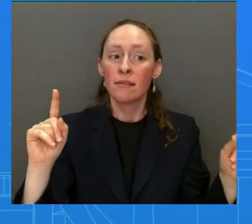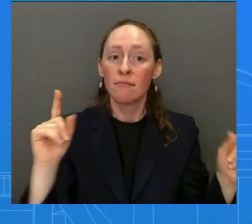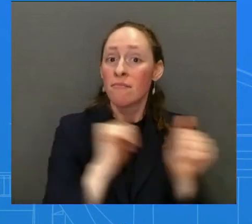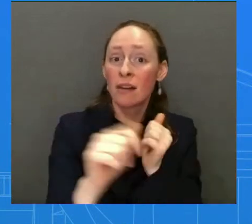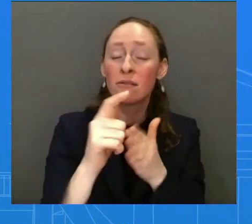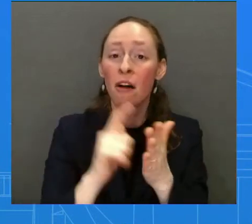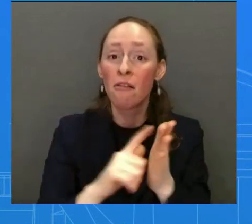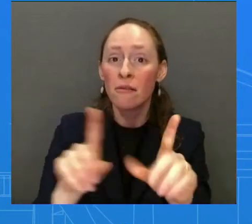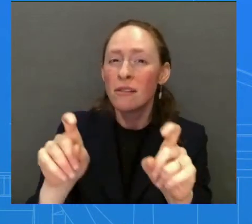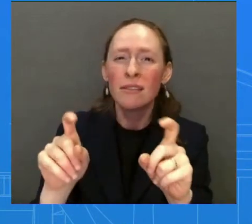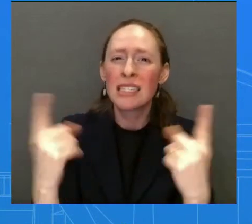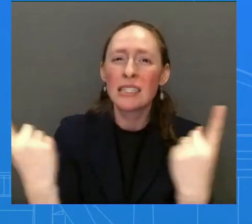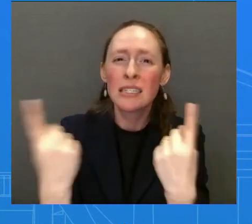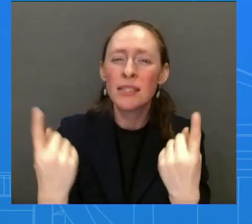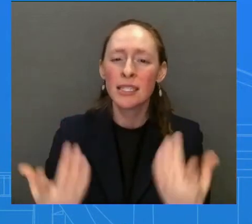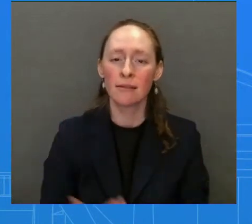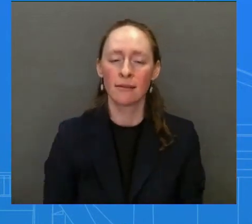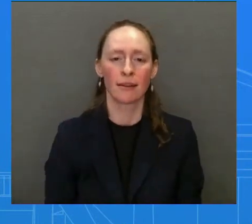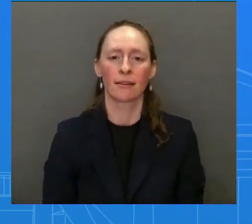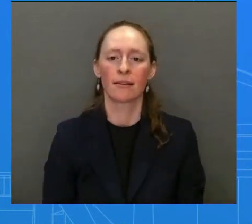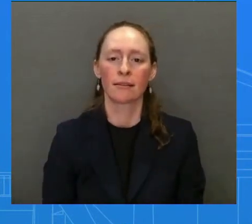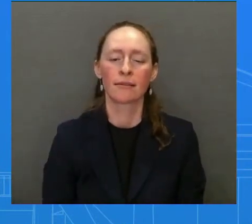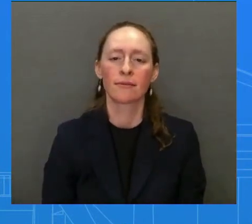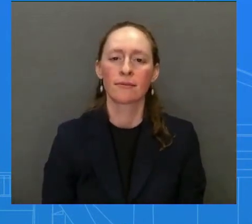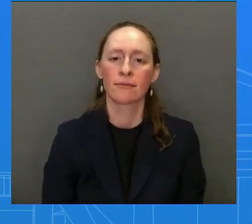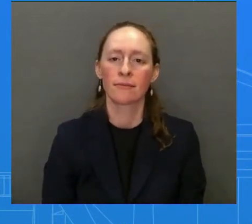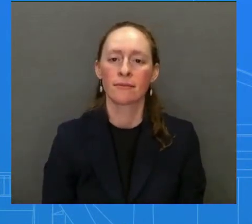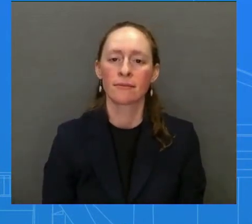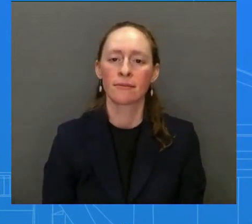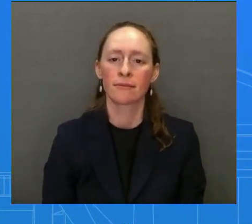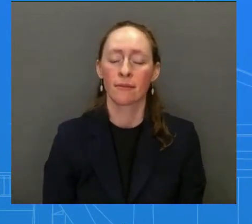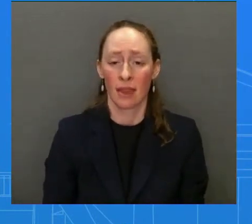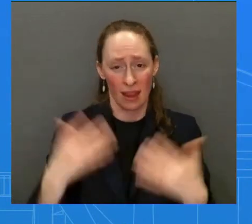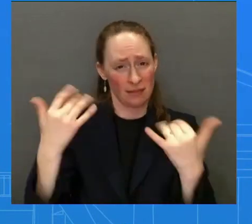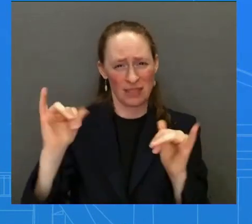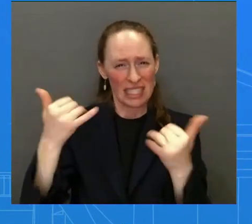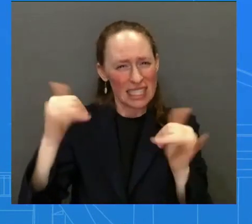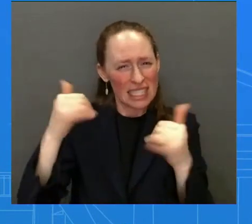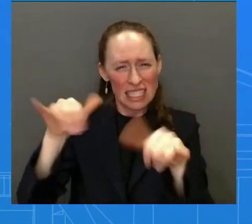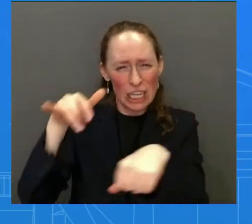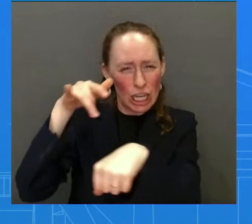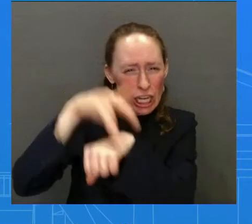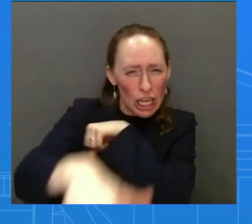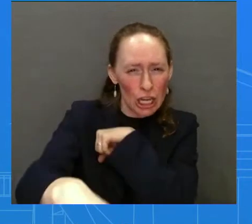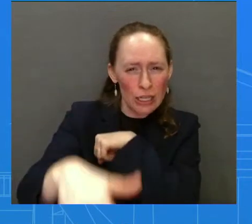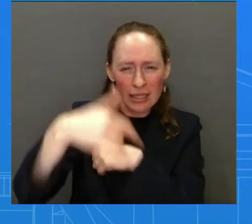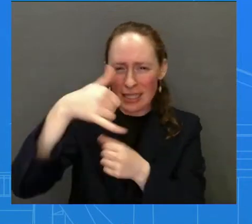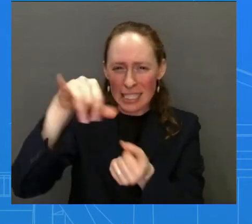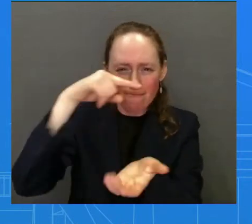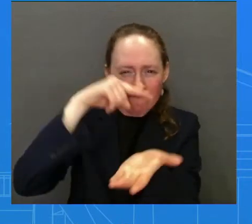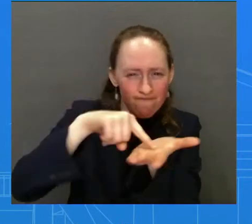is still coming out, so I don't -- I want to be very mindful and not get -- I've heard that -- I heard or watched those reportings as well before coming out.